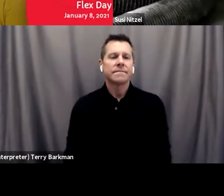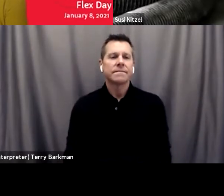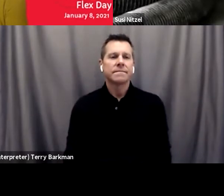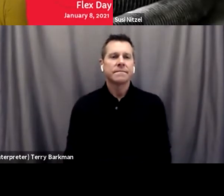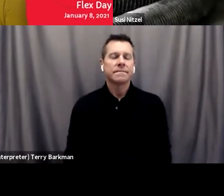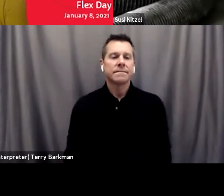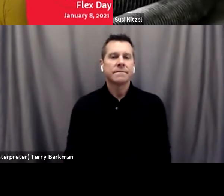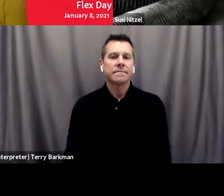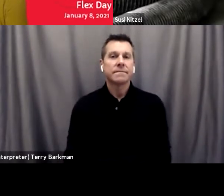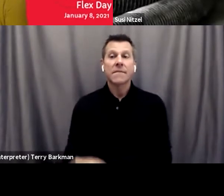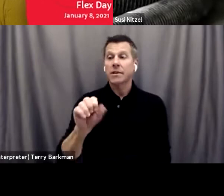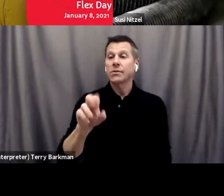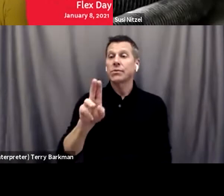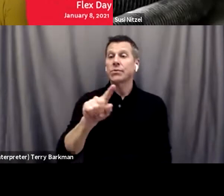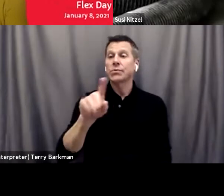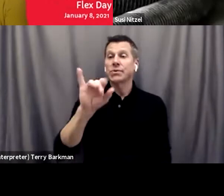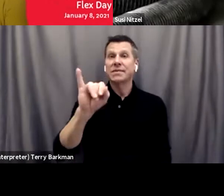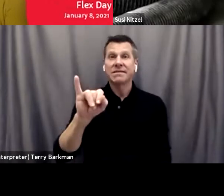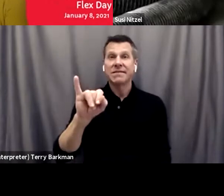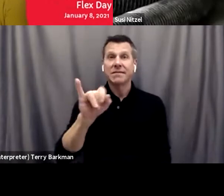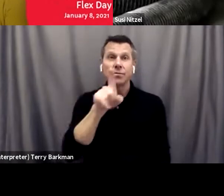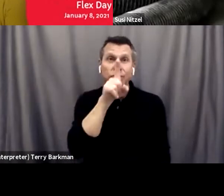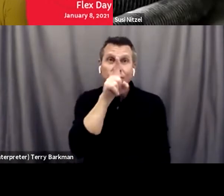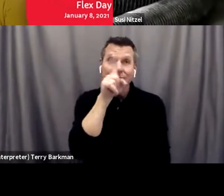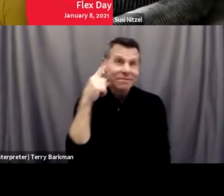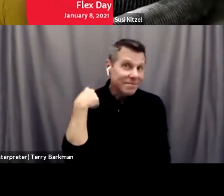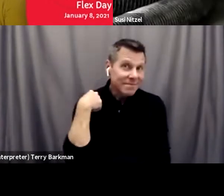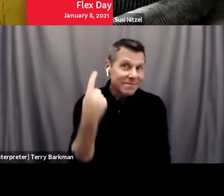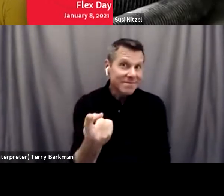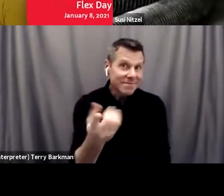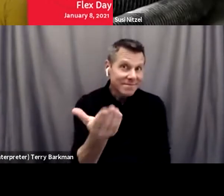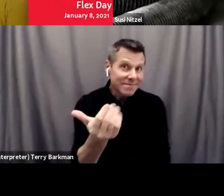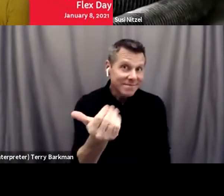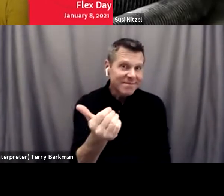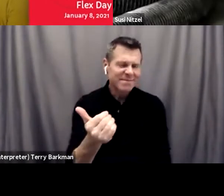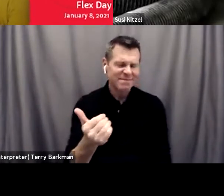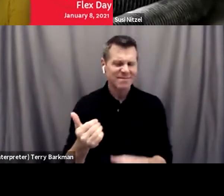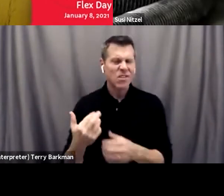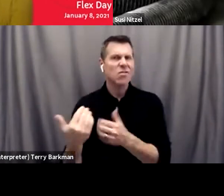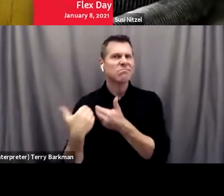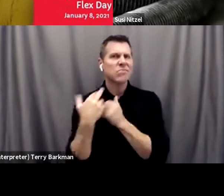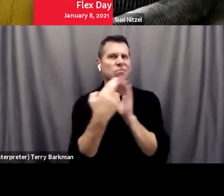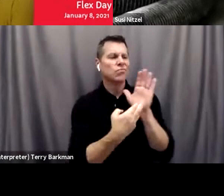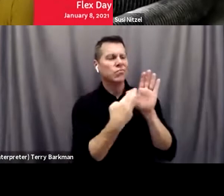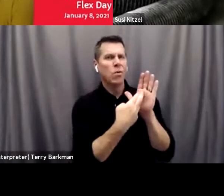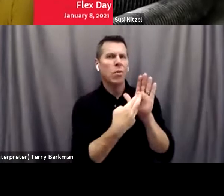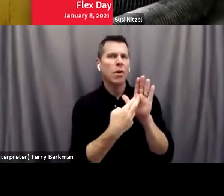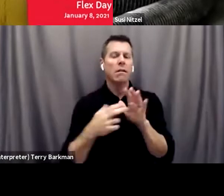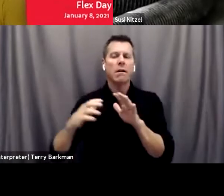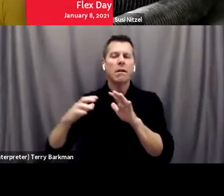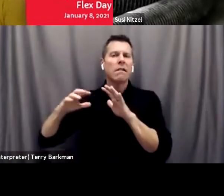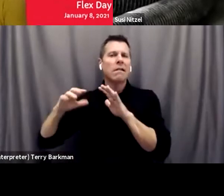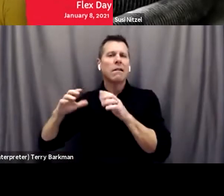Susie, you haven't spoken in a while. So what what what is the role of the classified professionals in the guided pathways